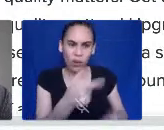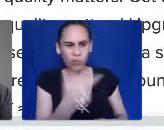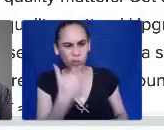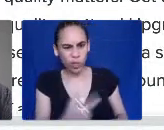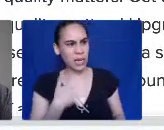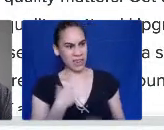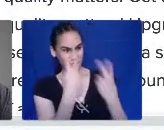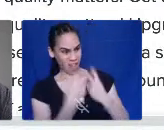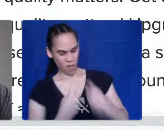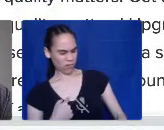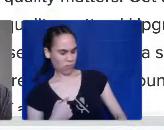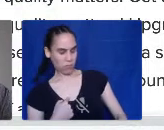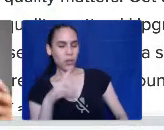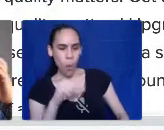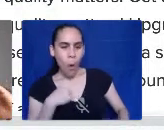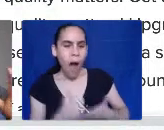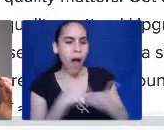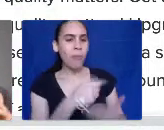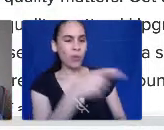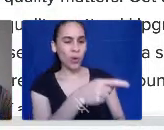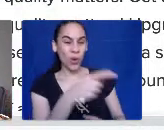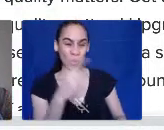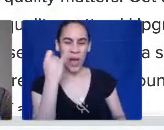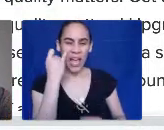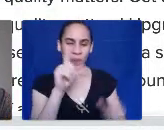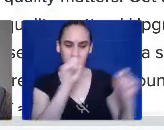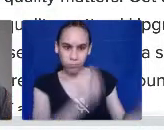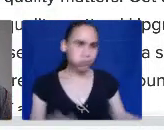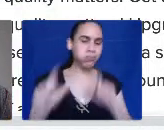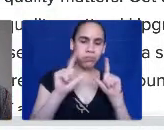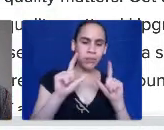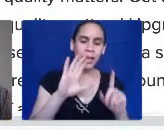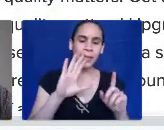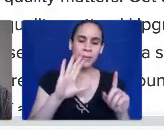you're there to help right so when you flip that narrative it often removes test test anxiety for